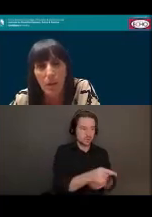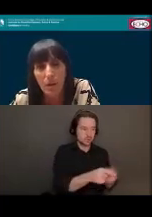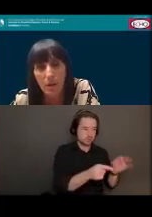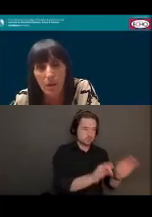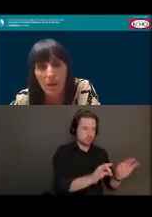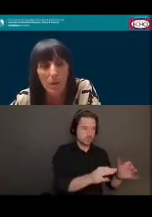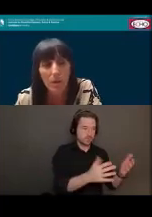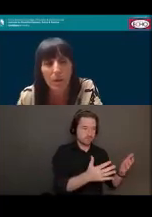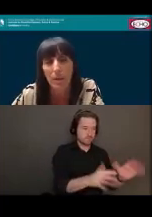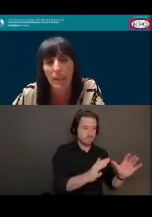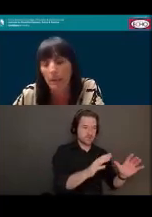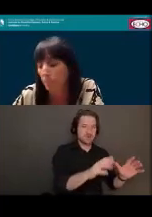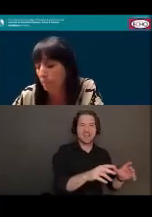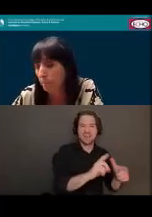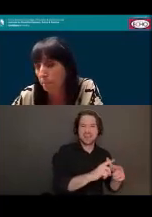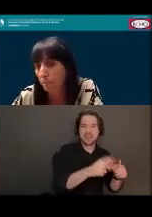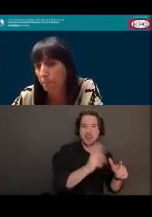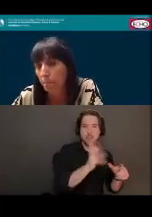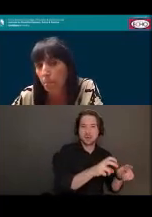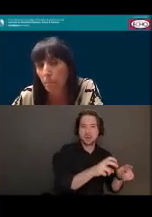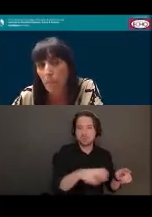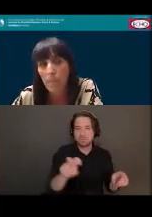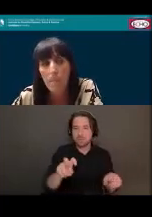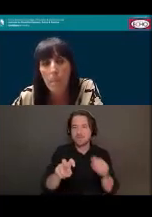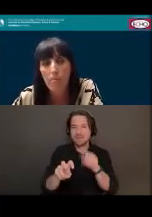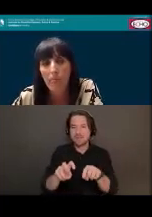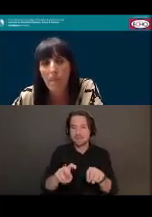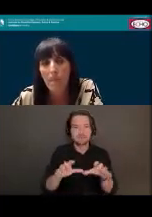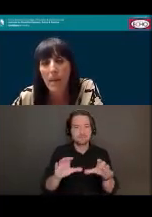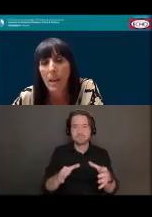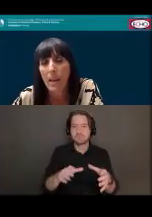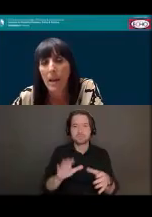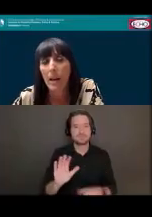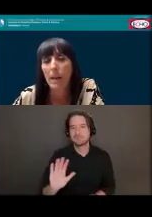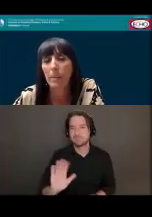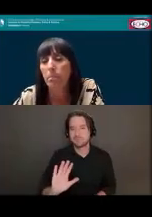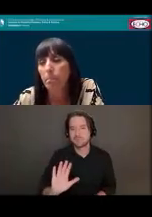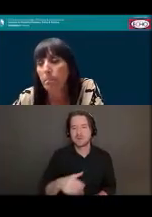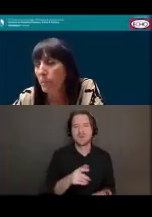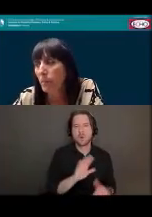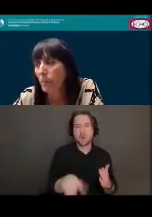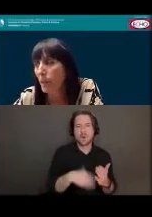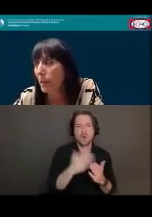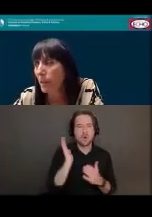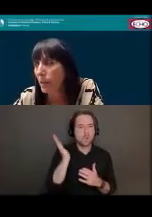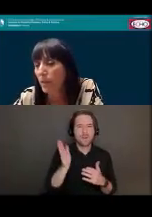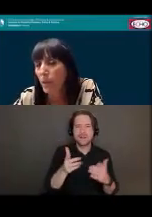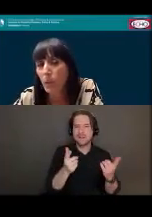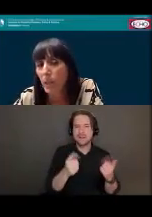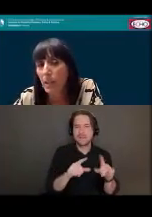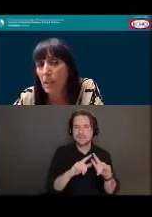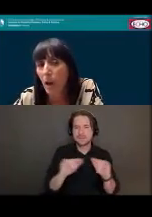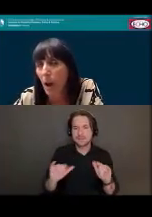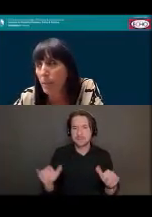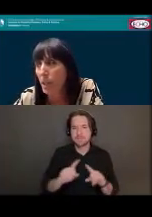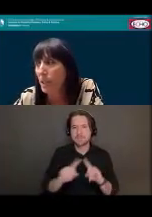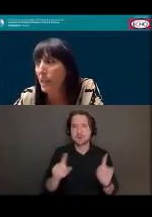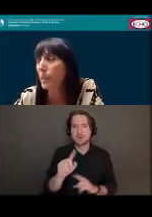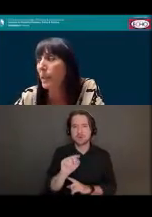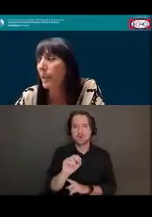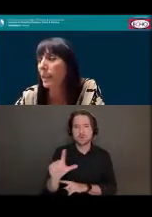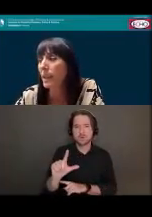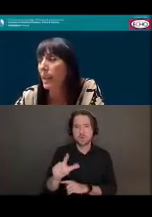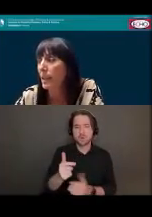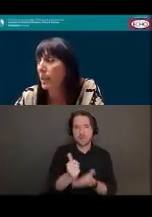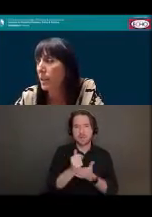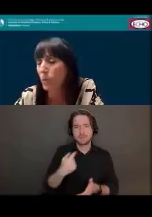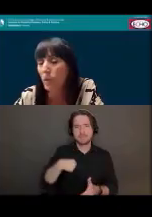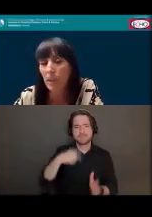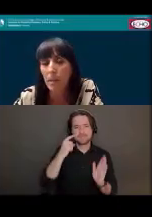notice learn. The first one is object play, and it's really